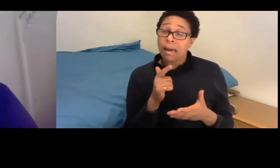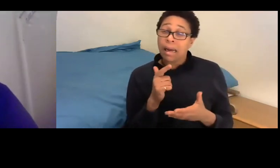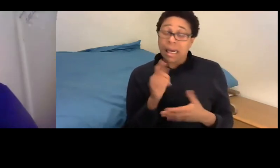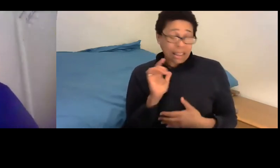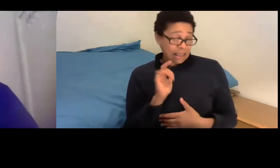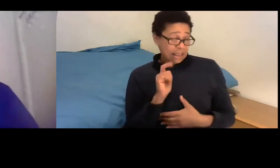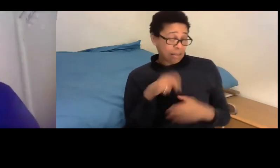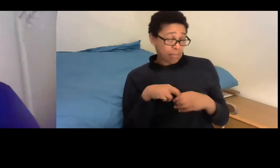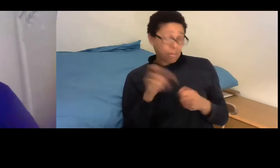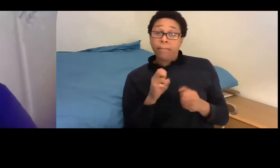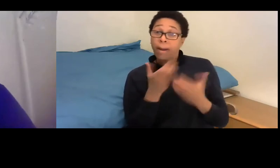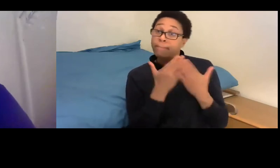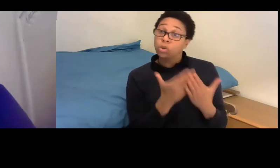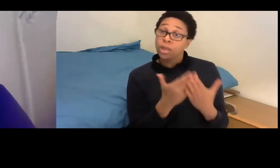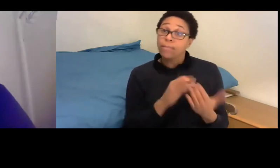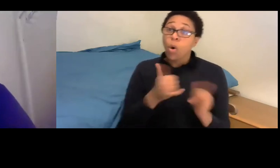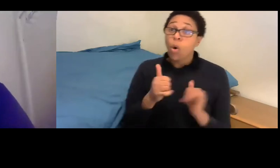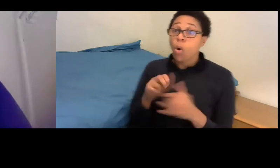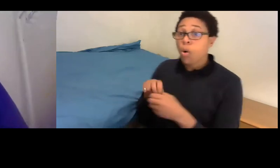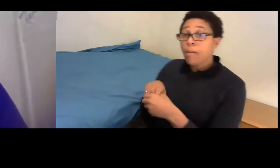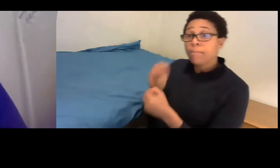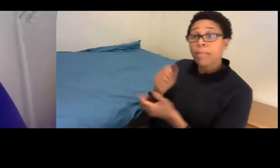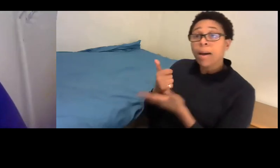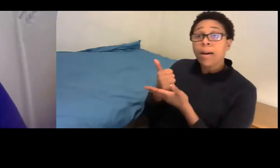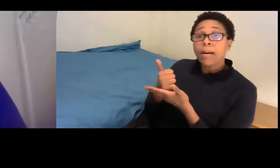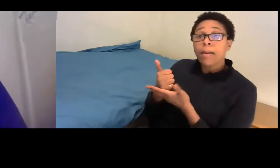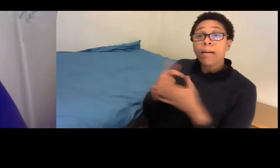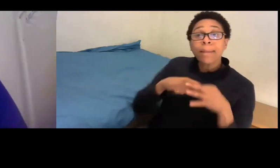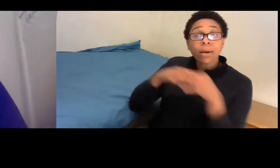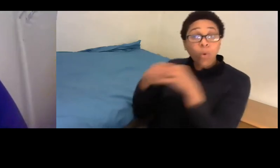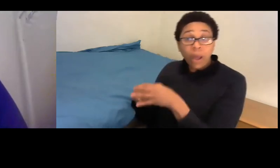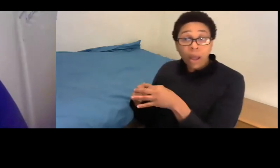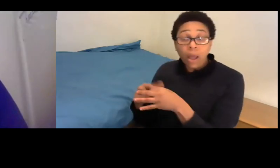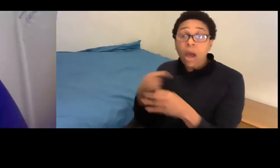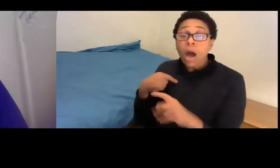Islam. And they are, you know, many of them self-identify as